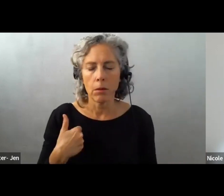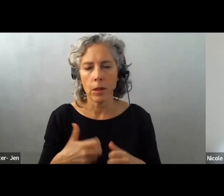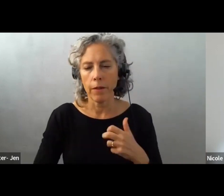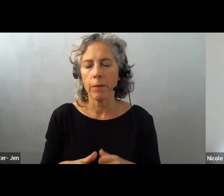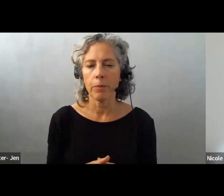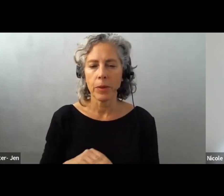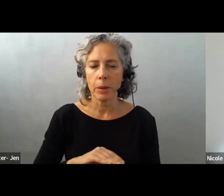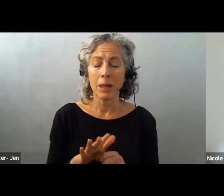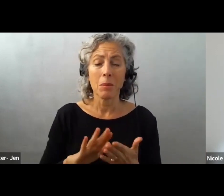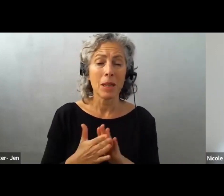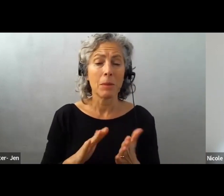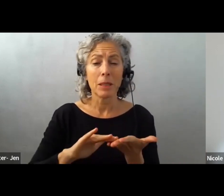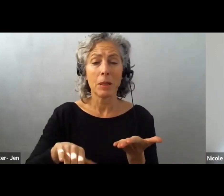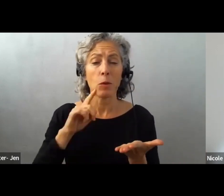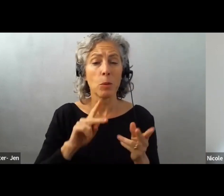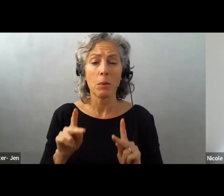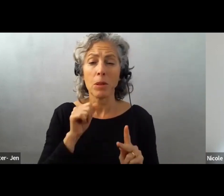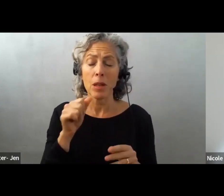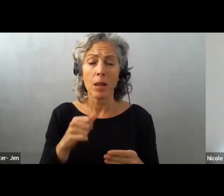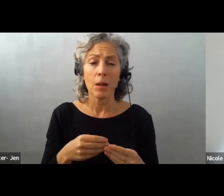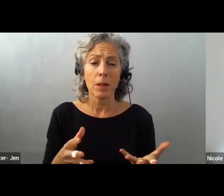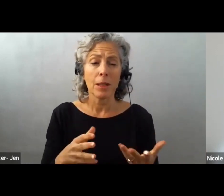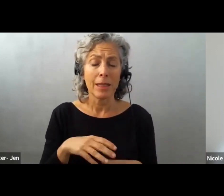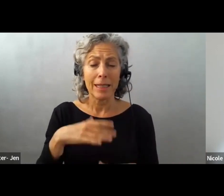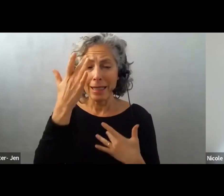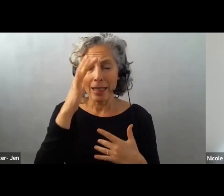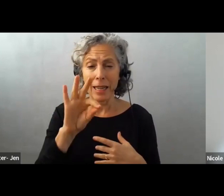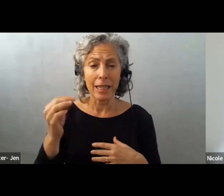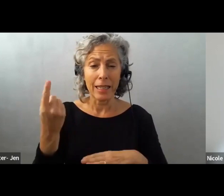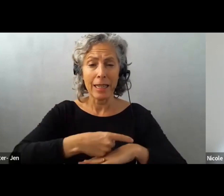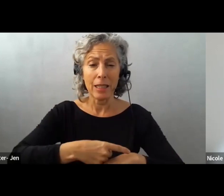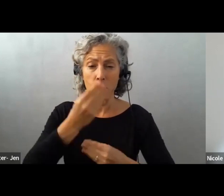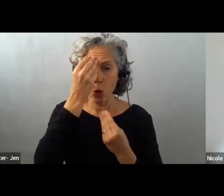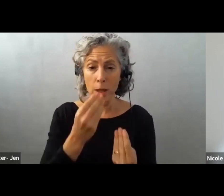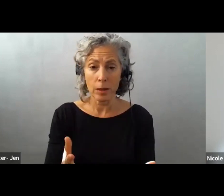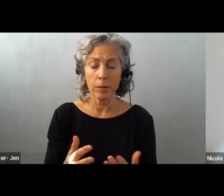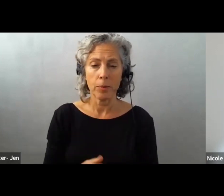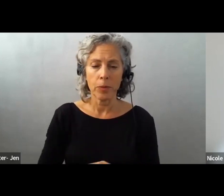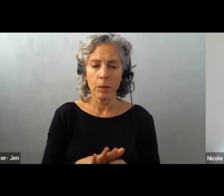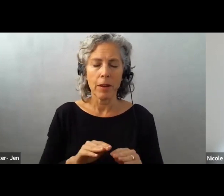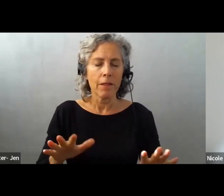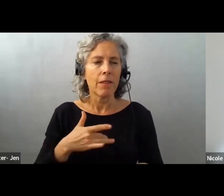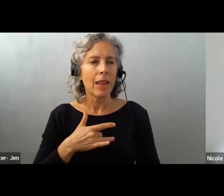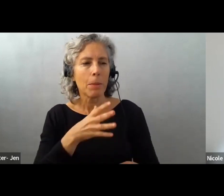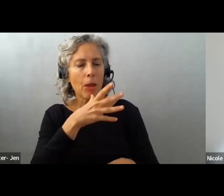became an excuse for people not doing 690 days notice. This pandemic has felt like Mother Earth sending us to our rooms or